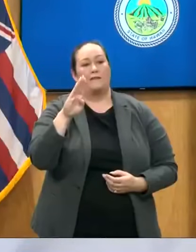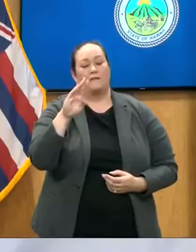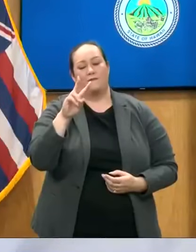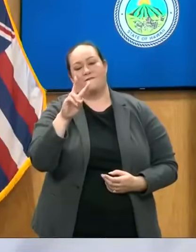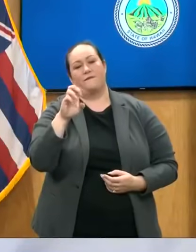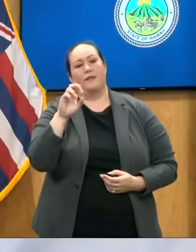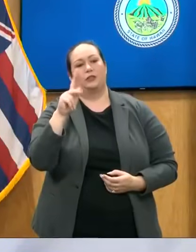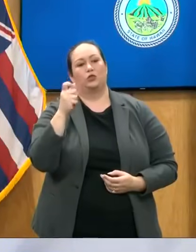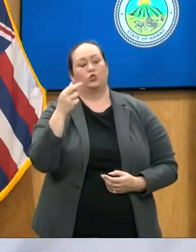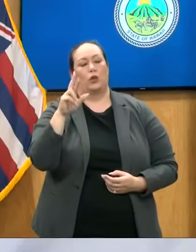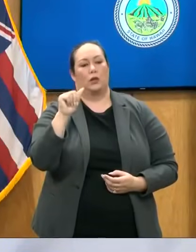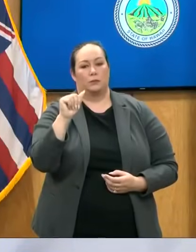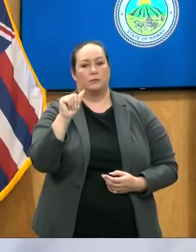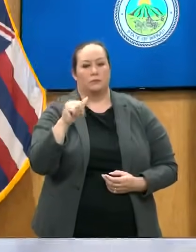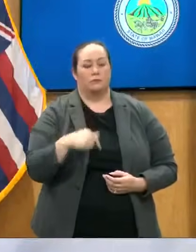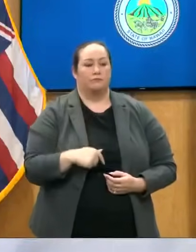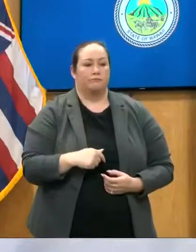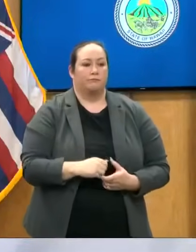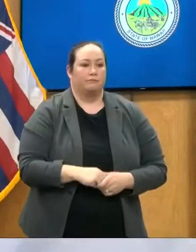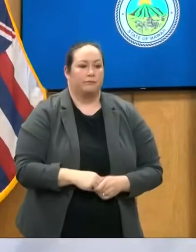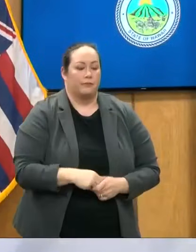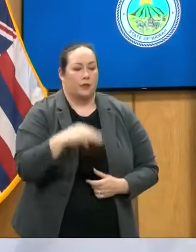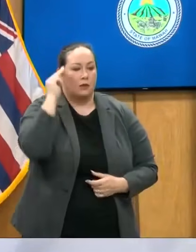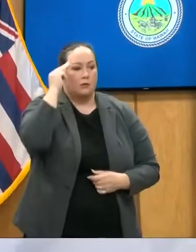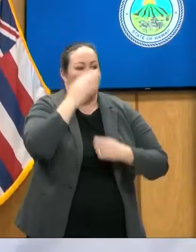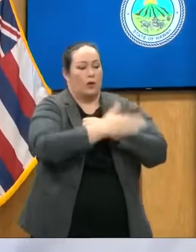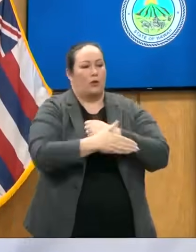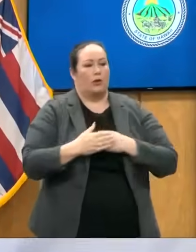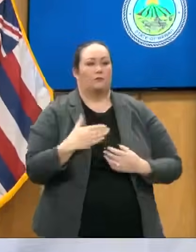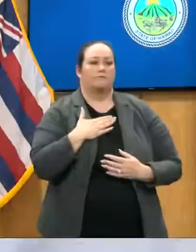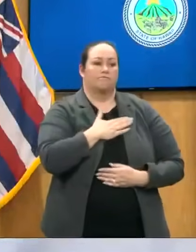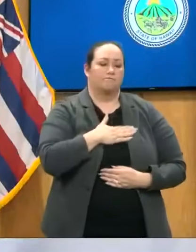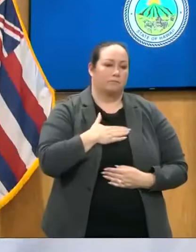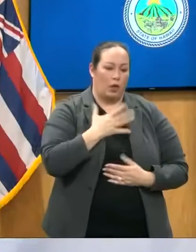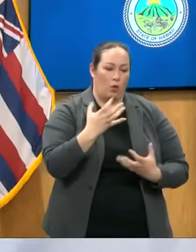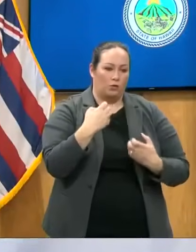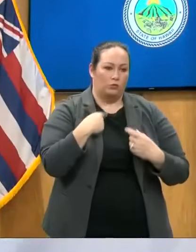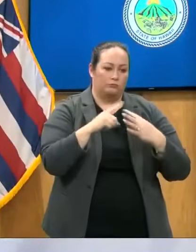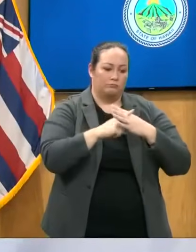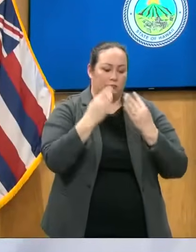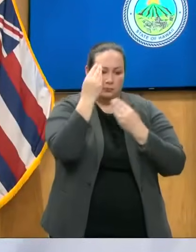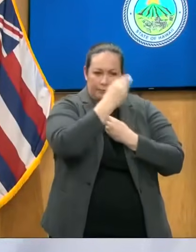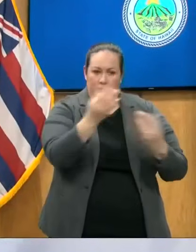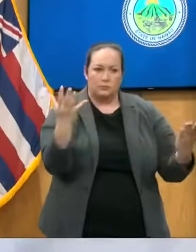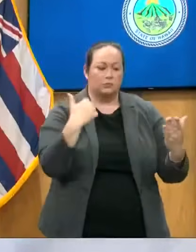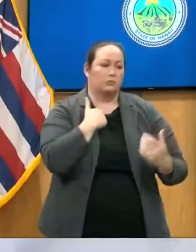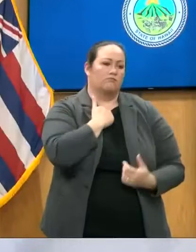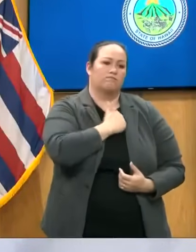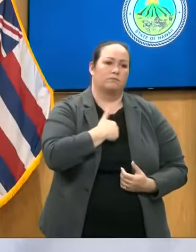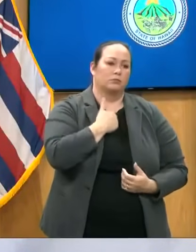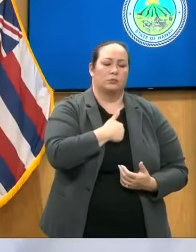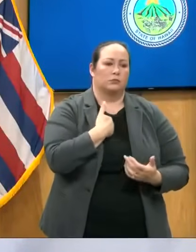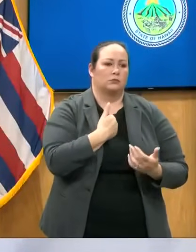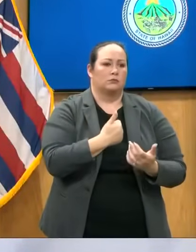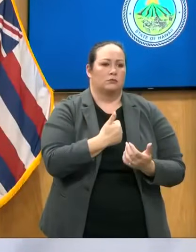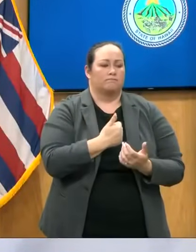My name is Brad Ventura fire chief. for Maui County. First want to start by giving our deepest condolences. to all those